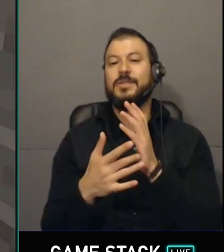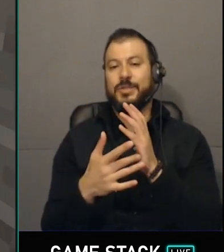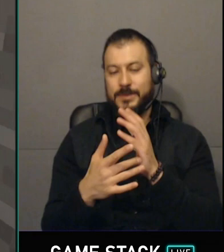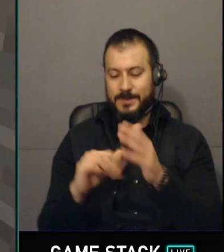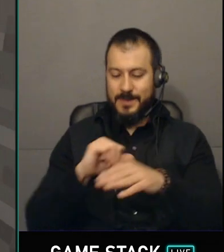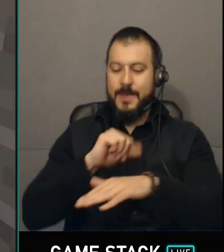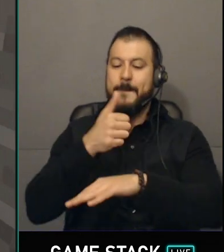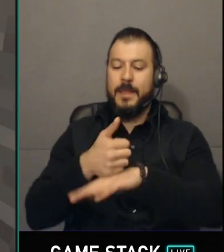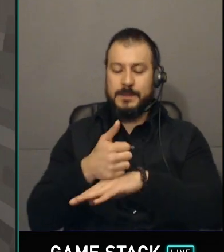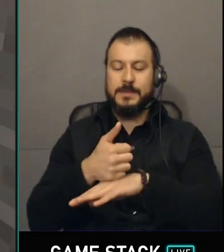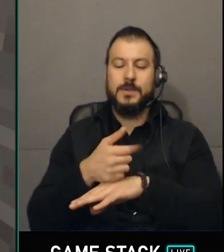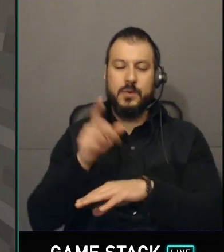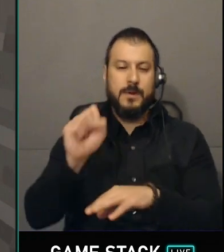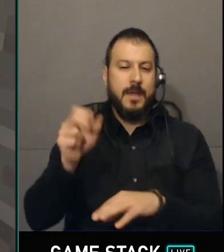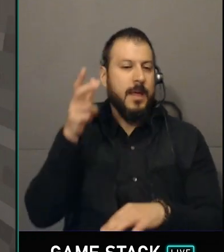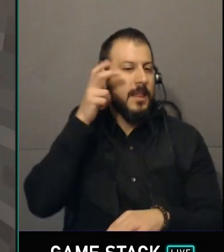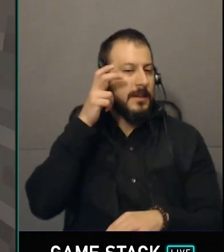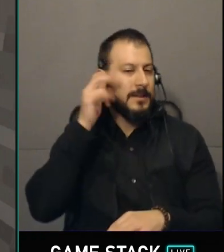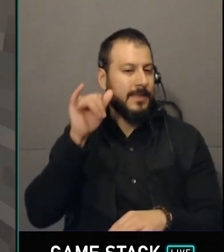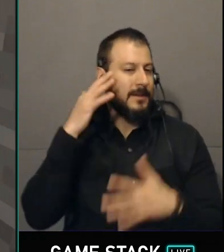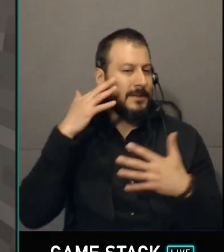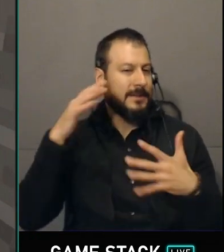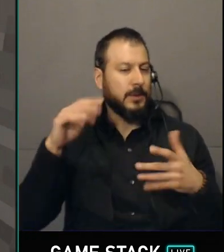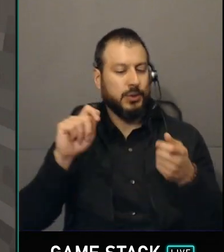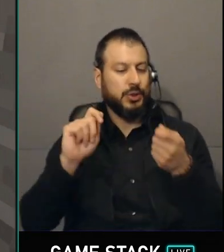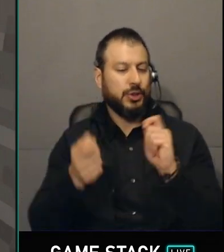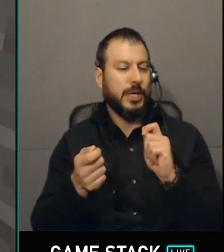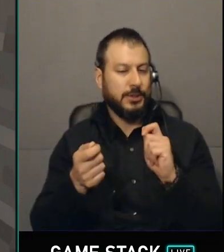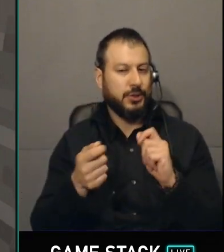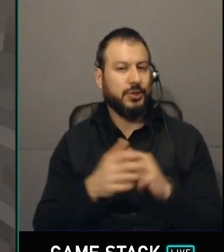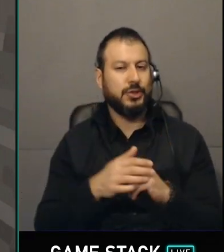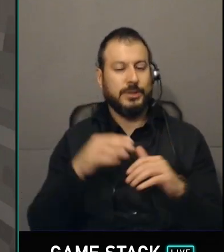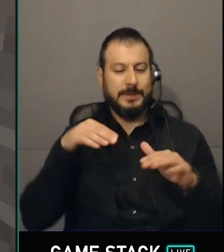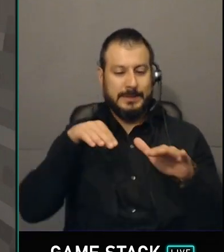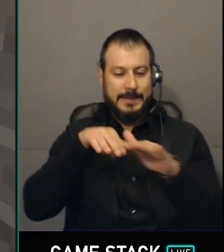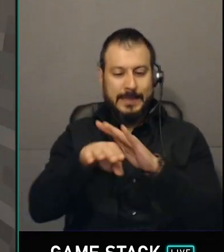to how the sounds change as you go in and out of spaces,